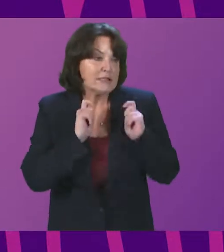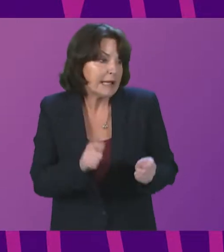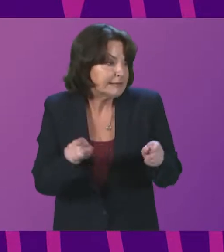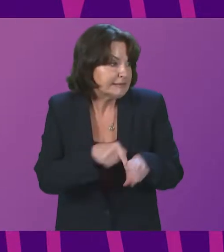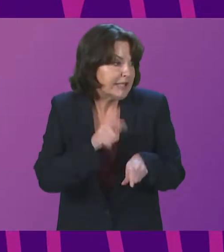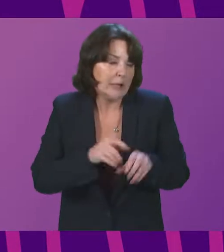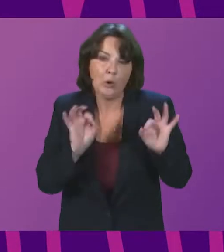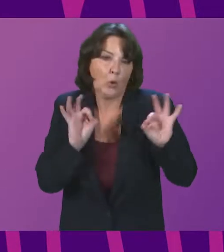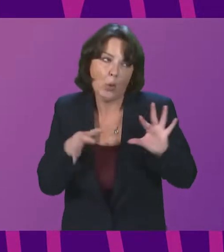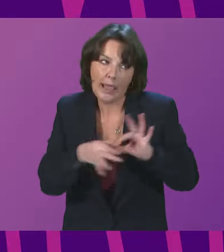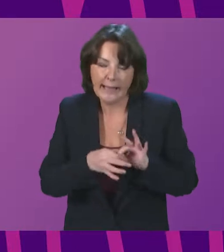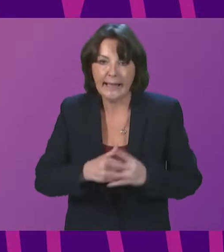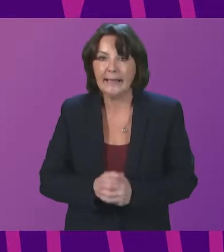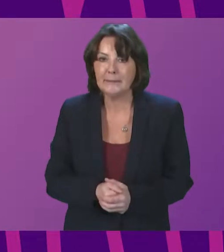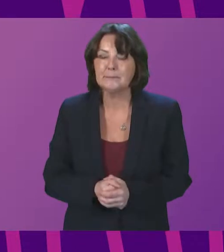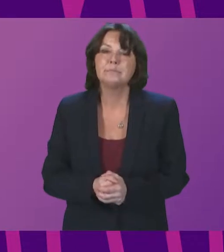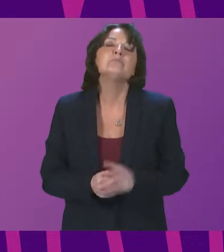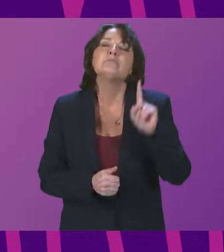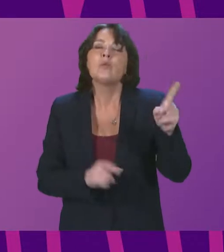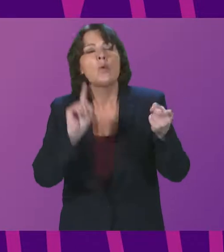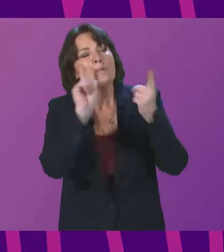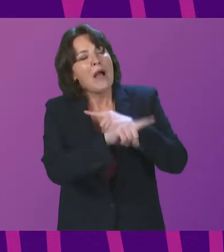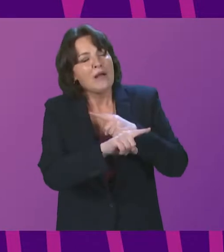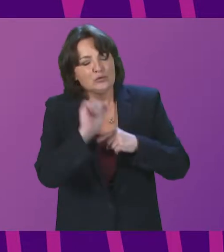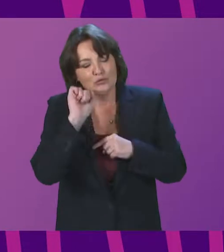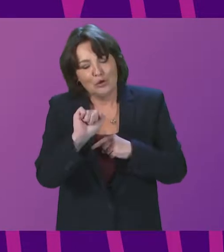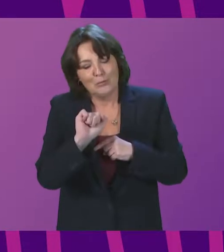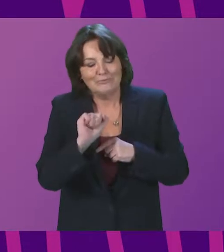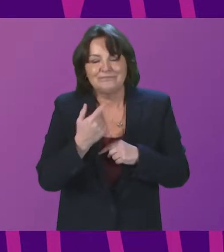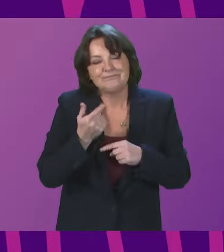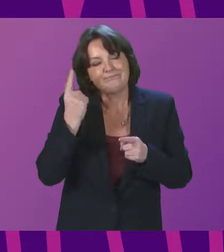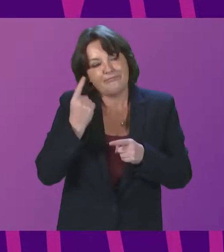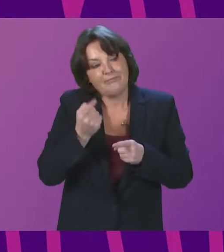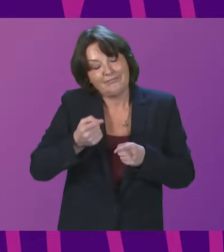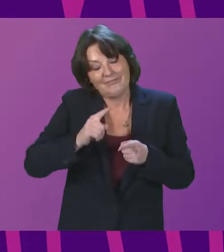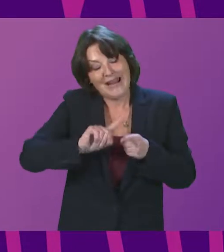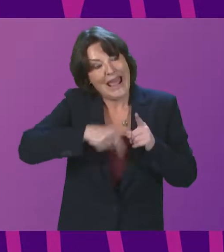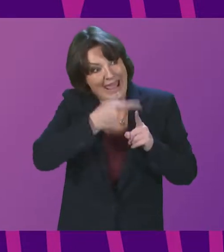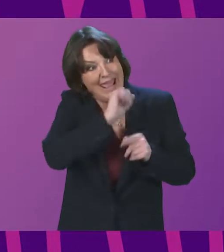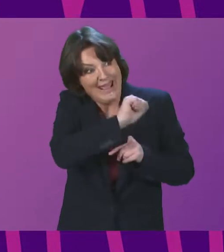The former chief executive of the Scottish National Investment Bank is a private individual.